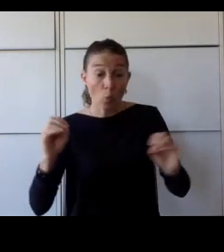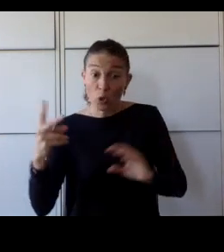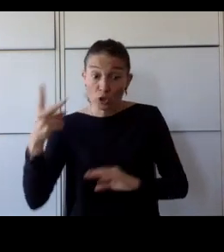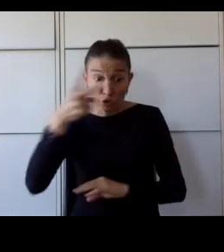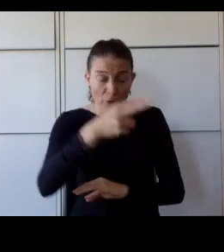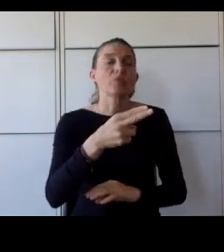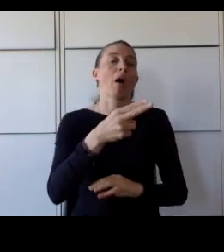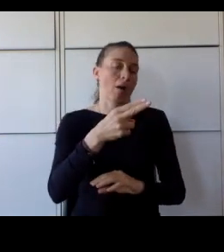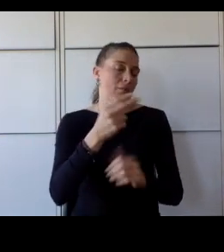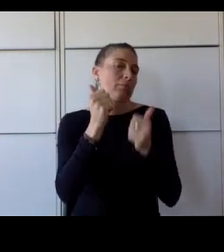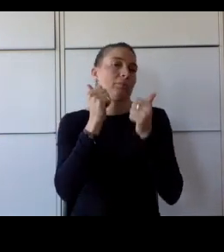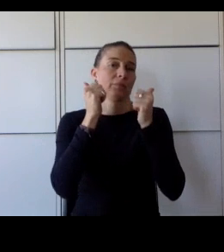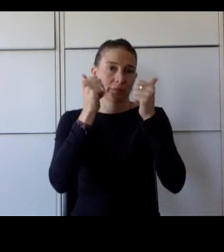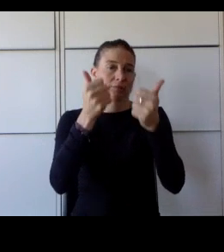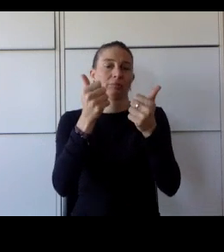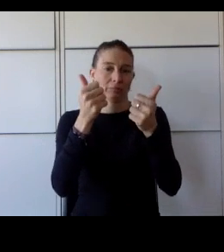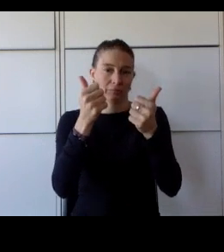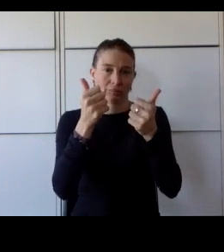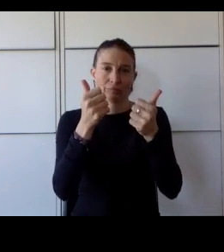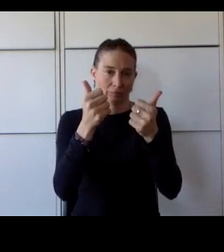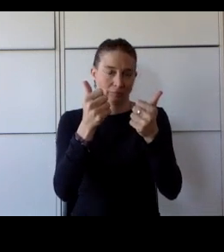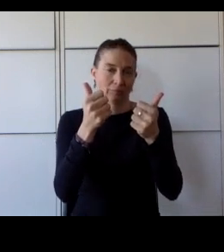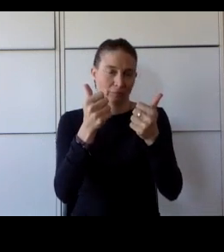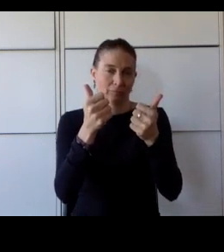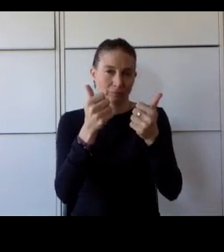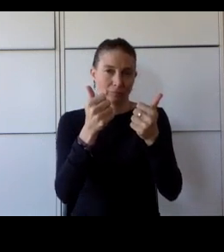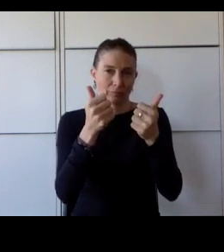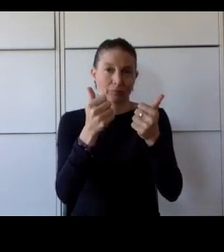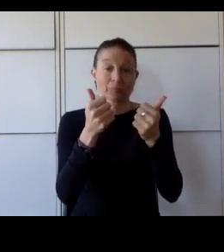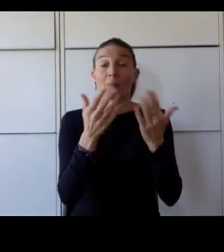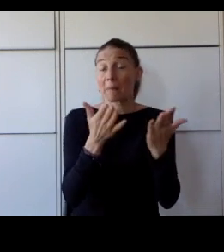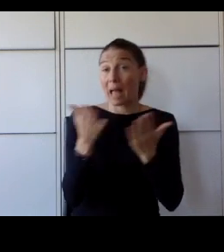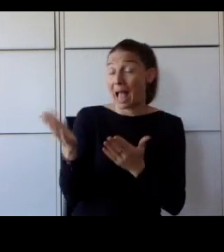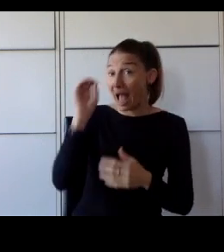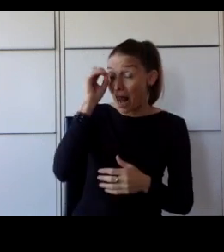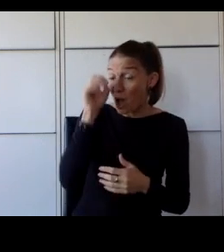I don't know maybe, Alejandro, you have another idea,